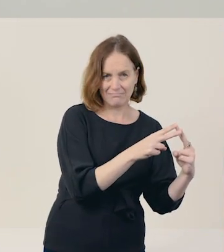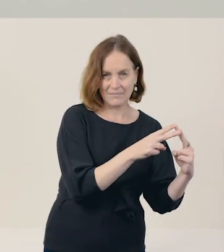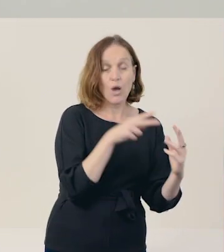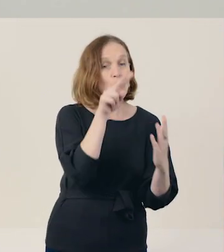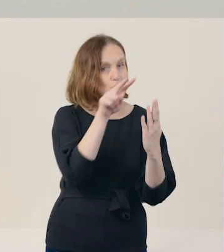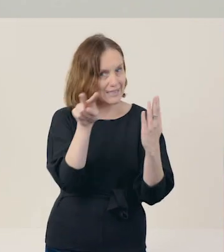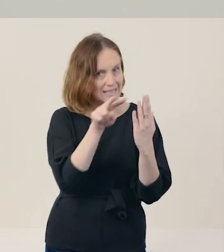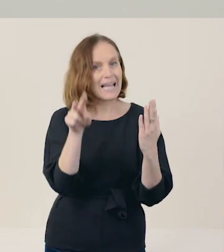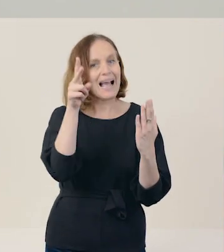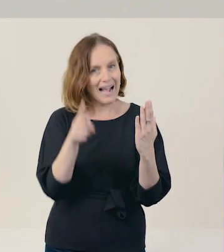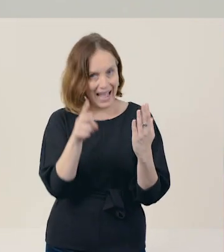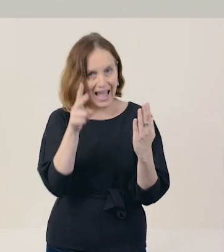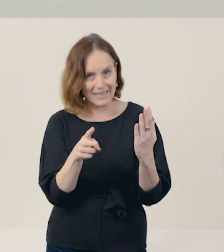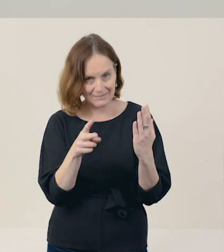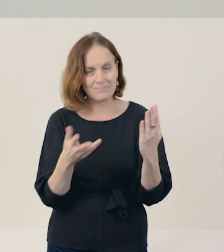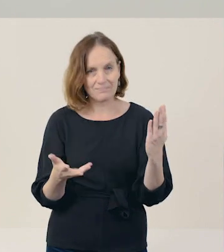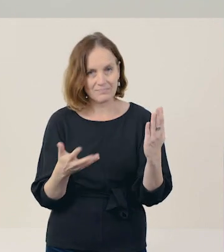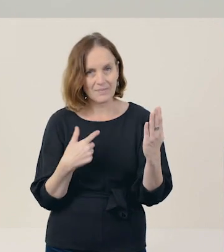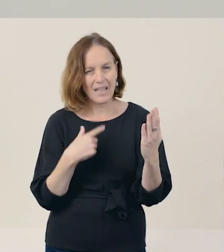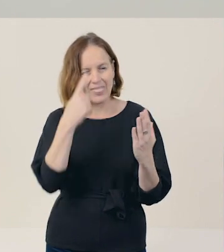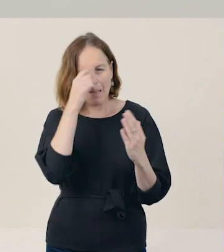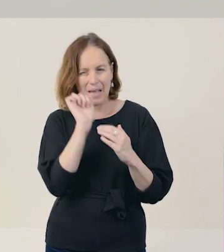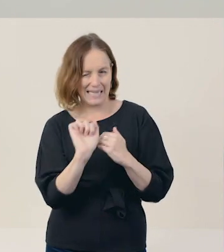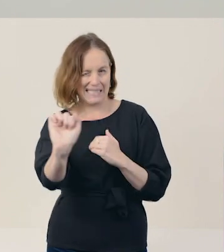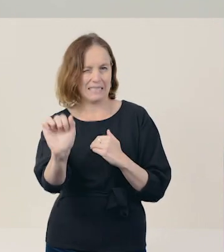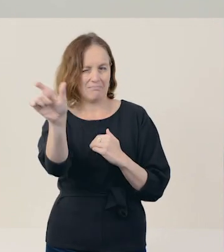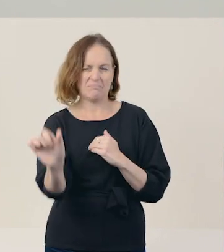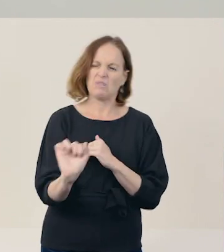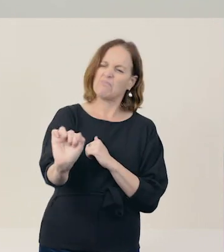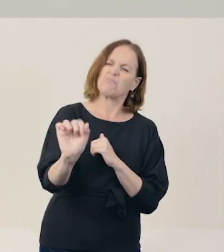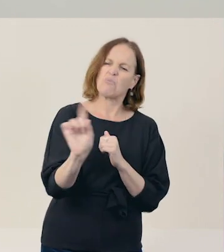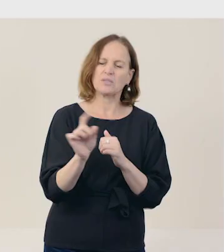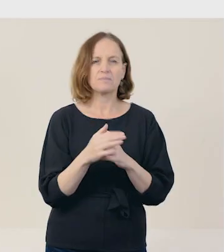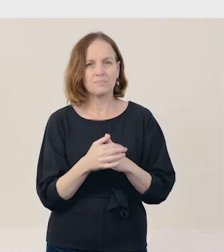Let's read the beginning of the orientation, thinking about his personality.